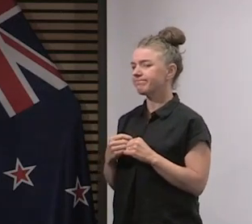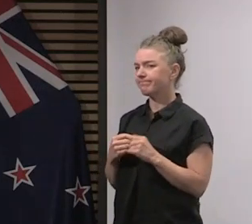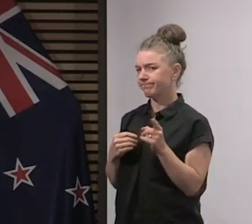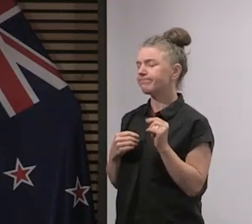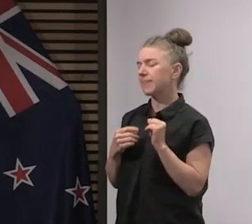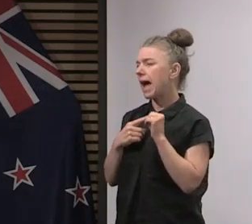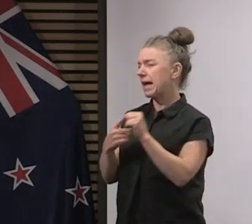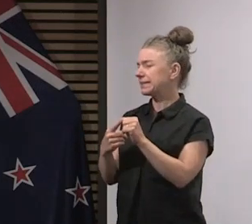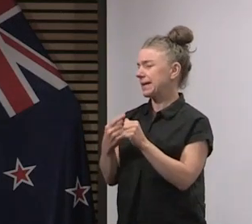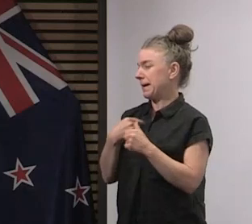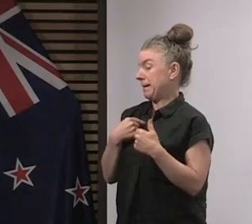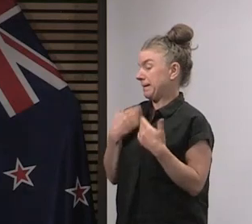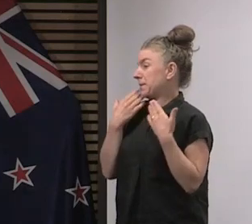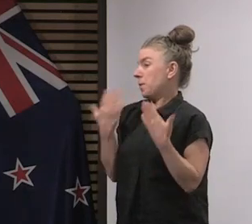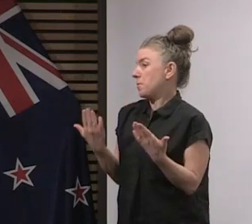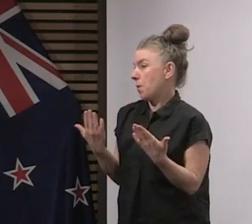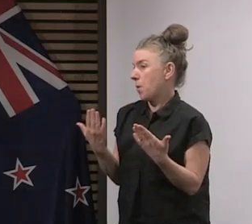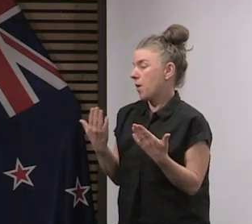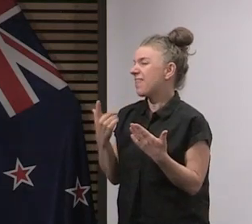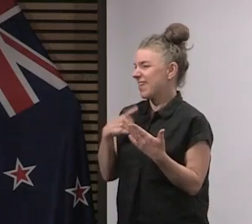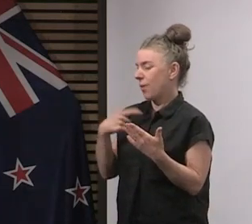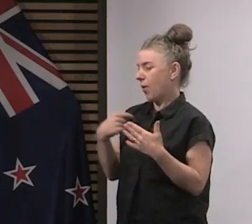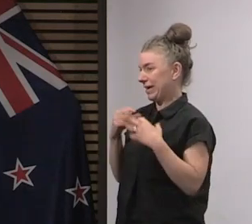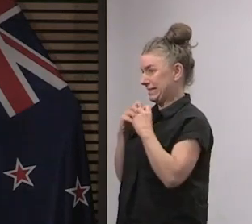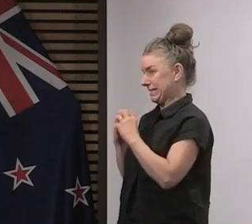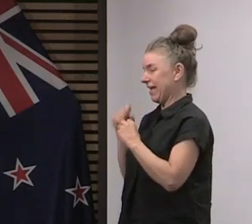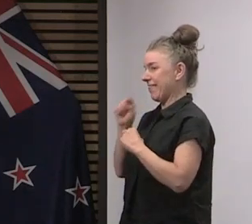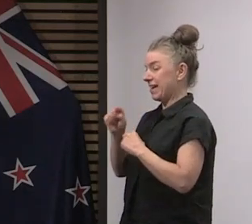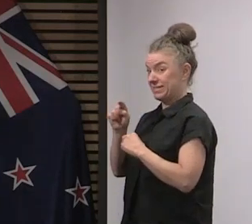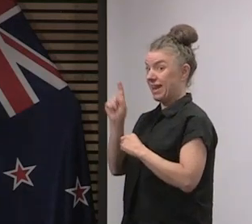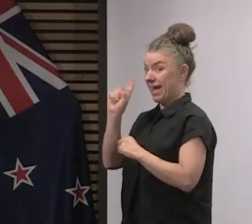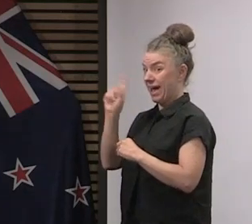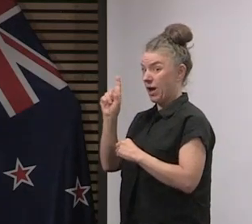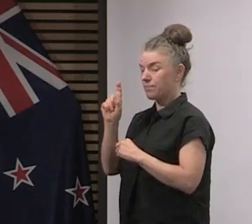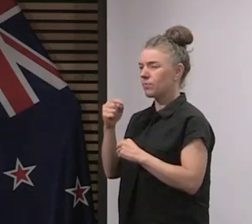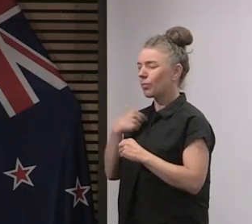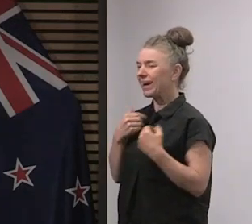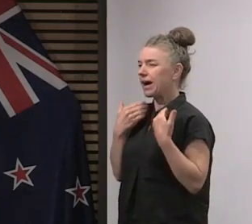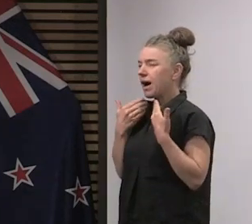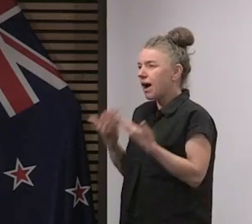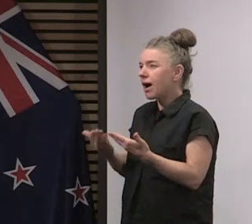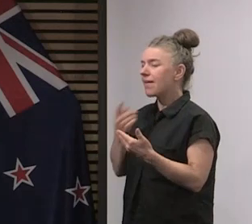and gyms and the like or is that level 2 stuff? I couldn't say. That is the work